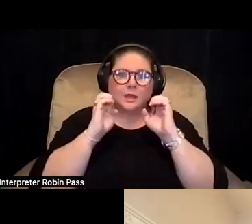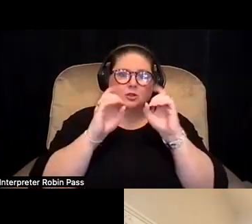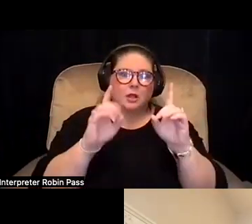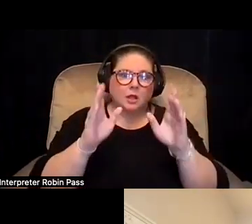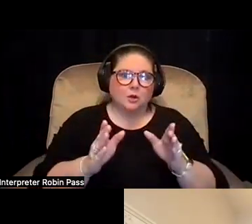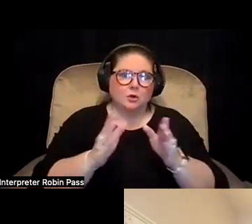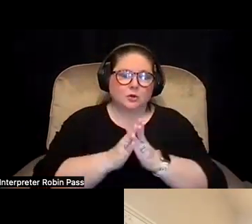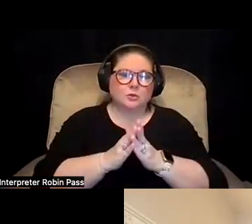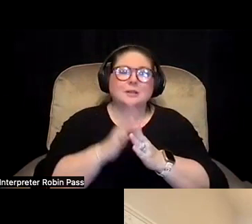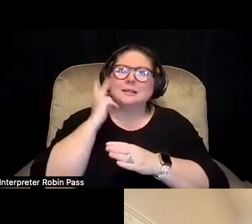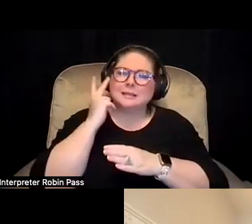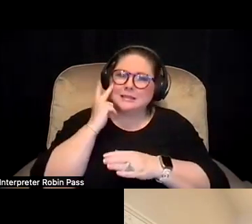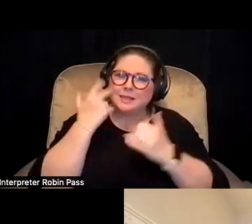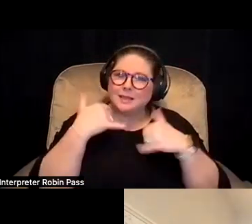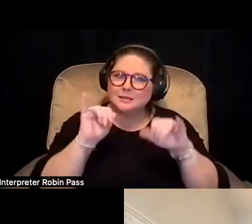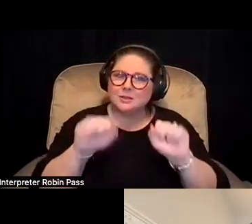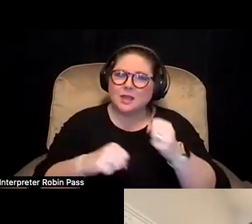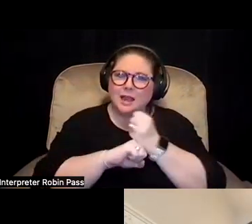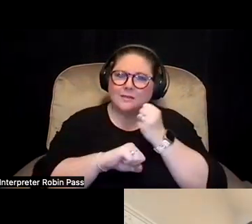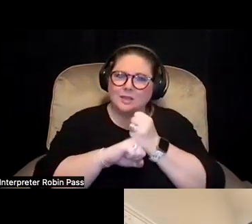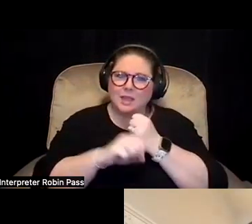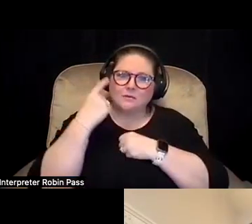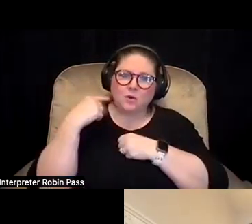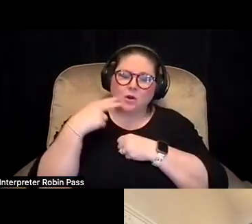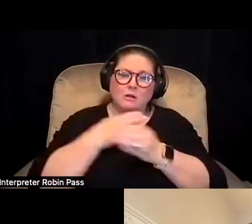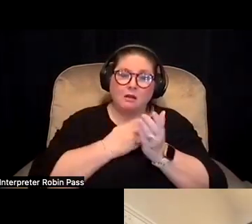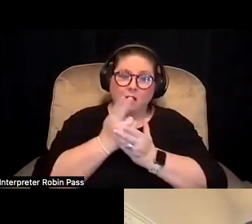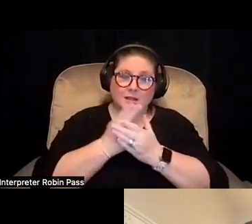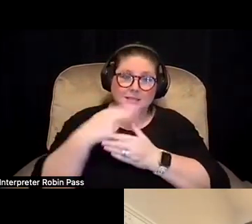see that they still can advocate for these honest histories and teach these honest histories